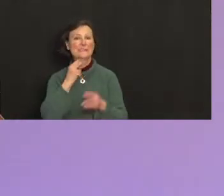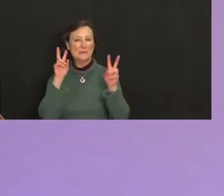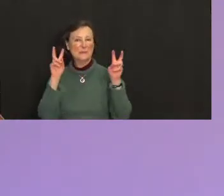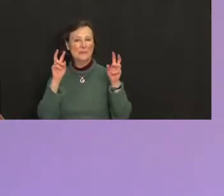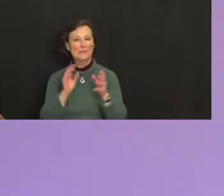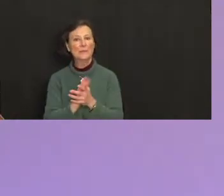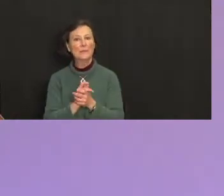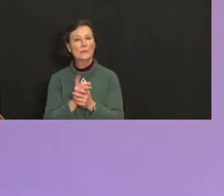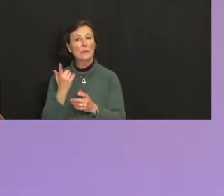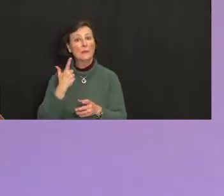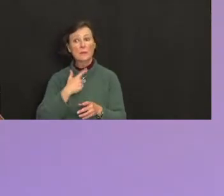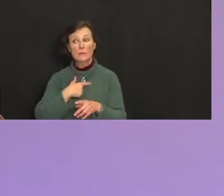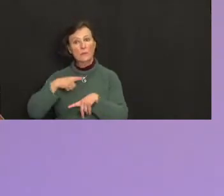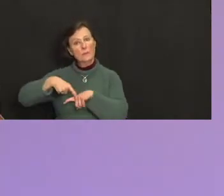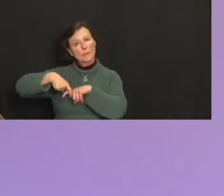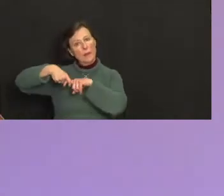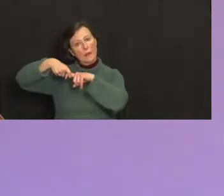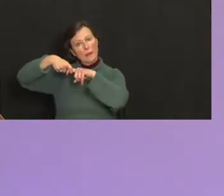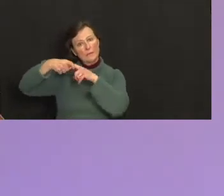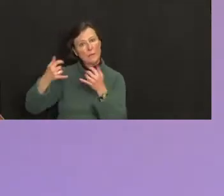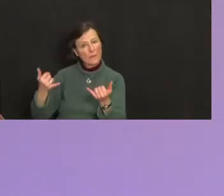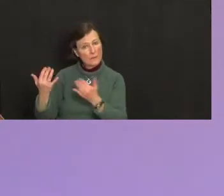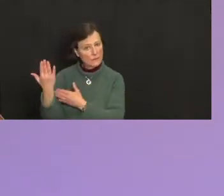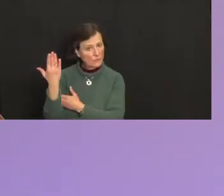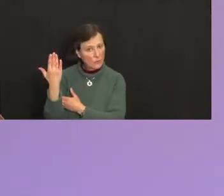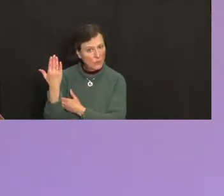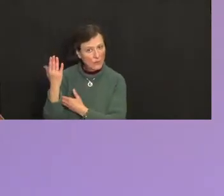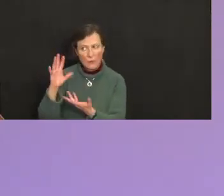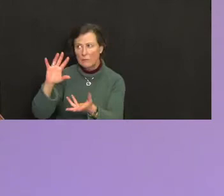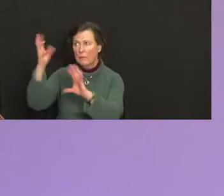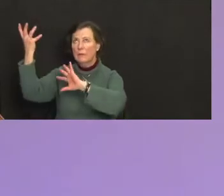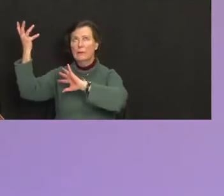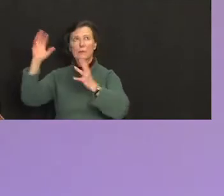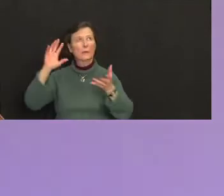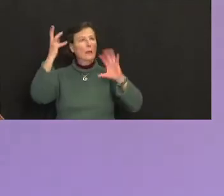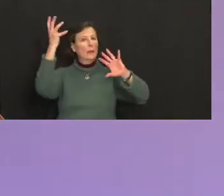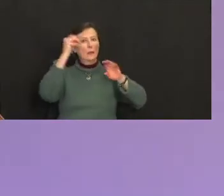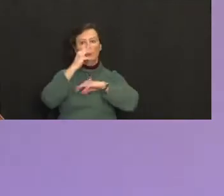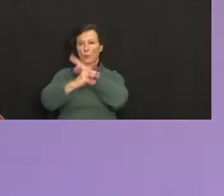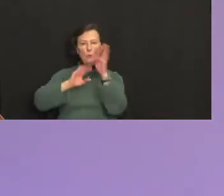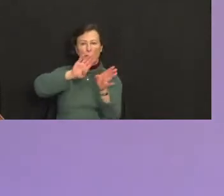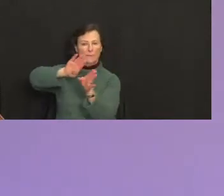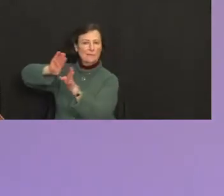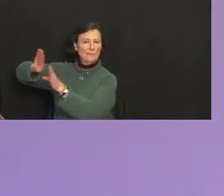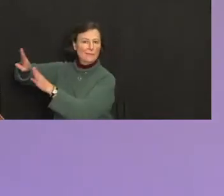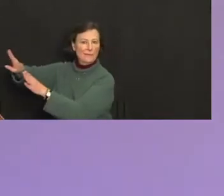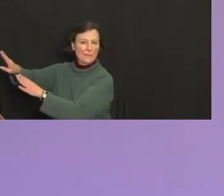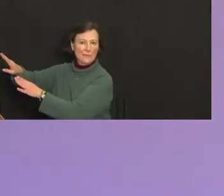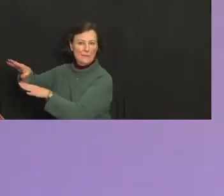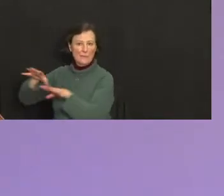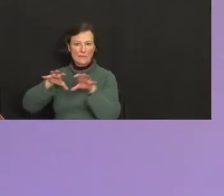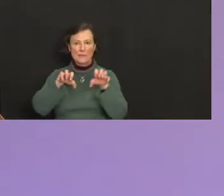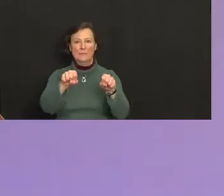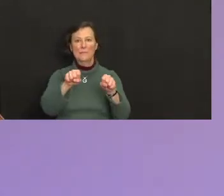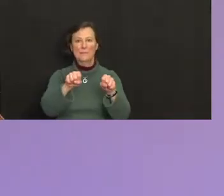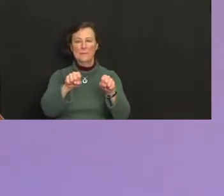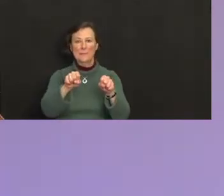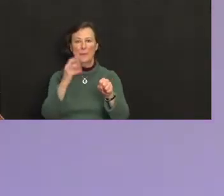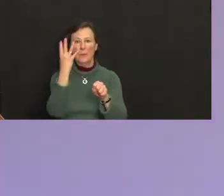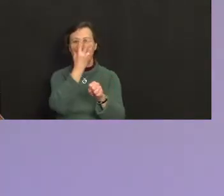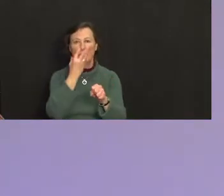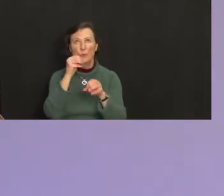We pause this morning from the chaos of the world to reclaim the beauty within these walls